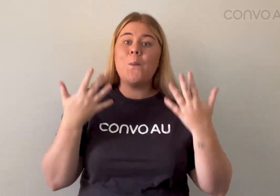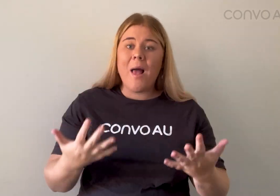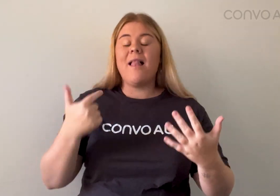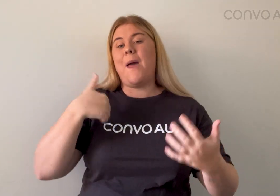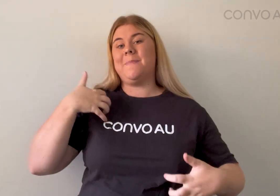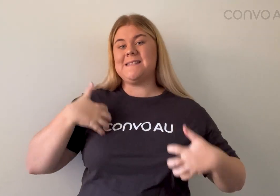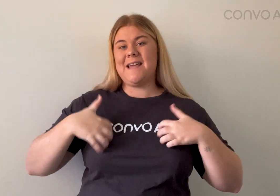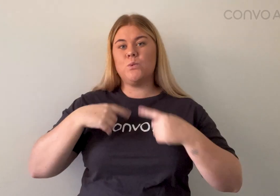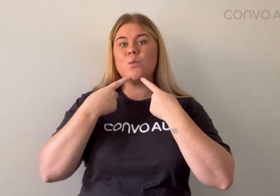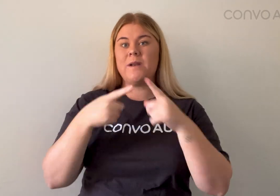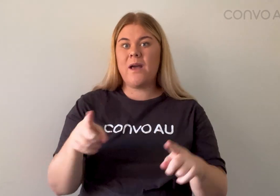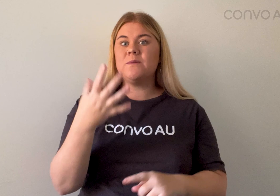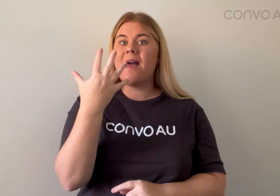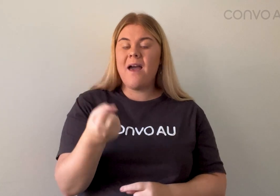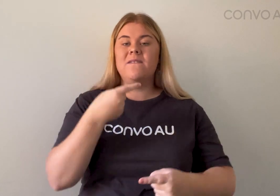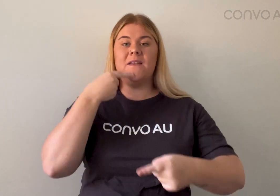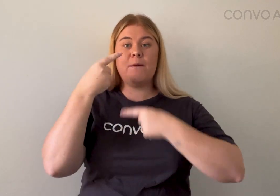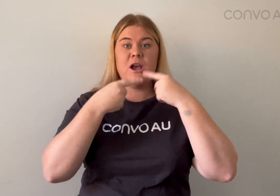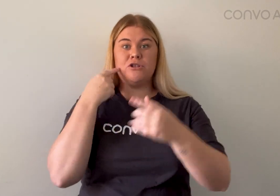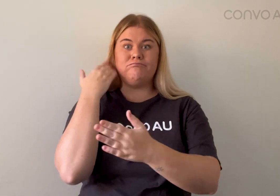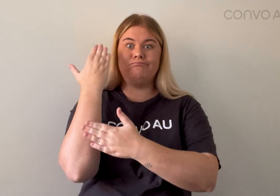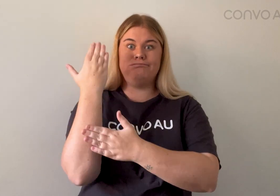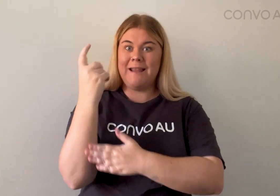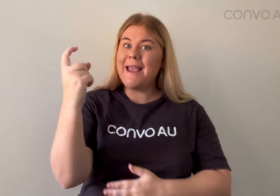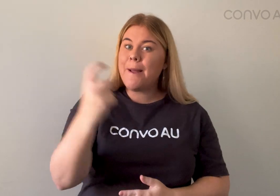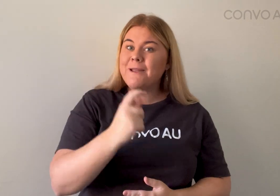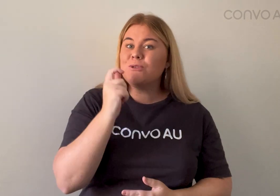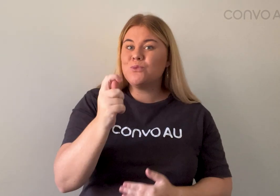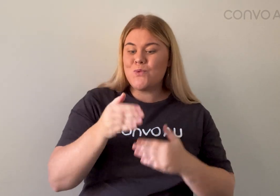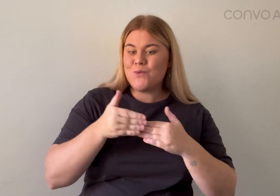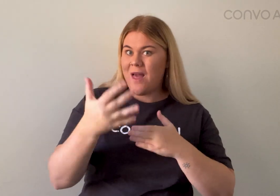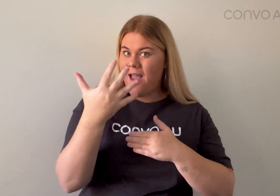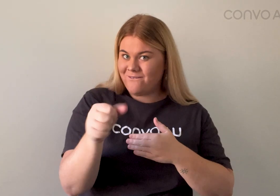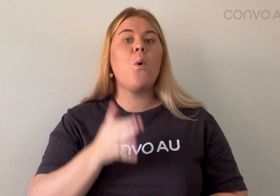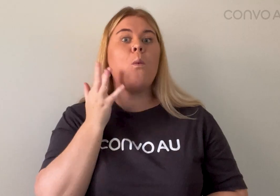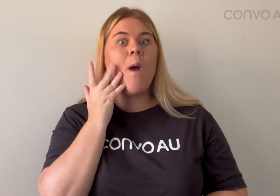We are excited to announce that we have an information session!